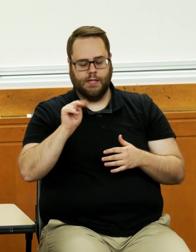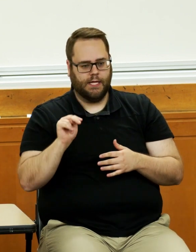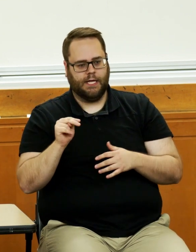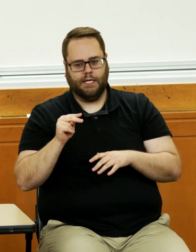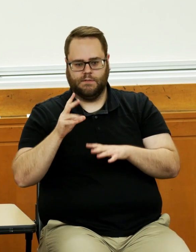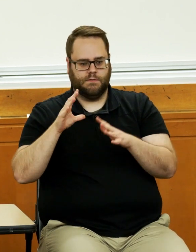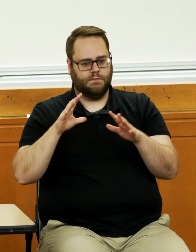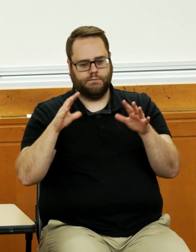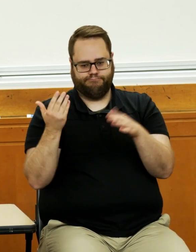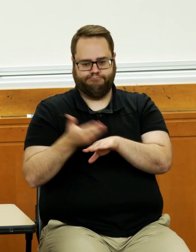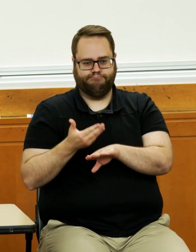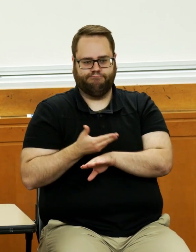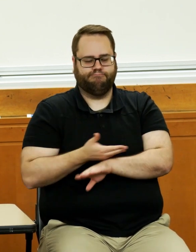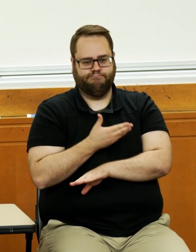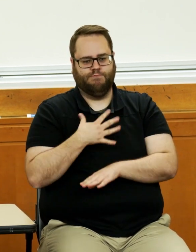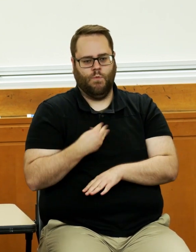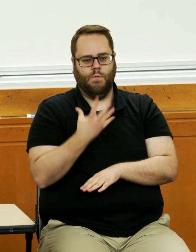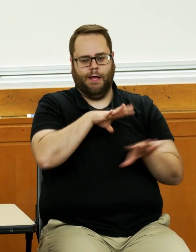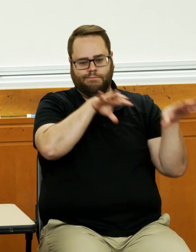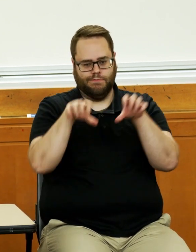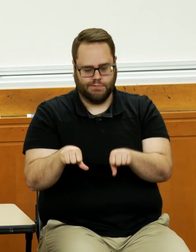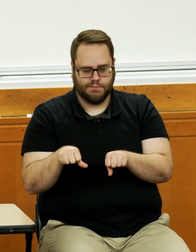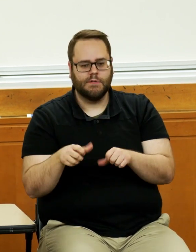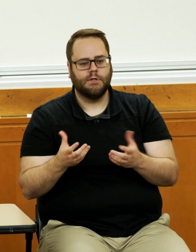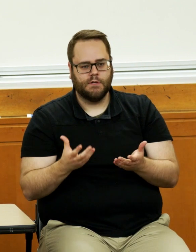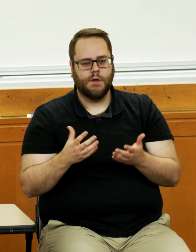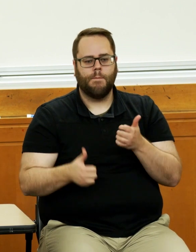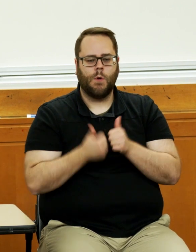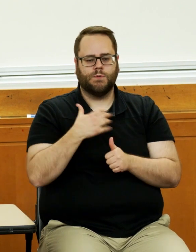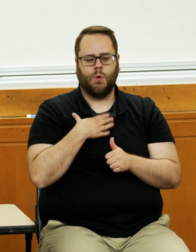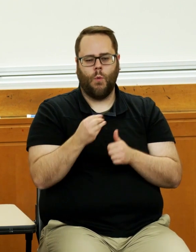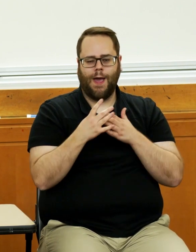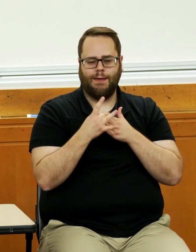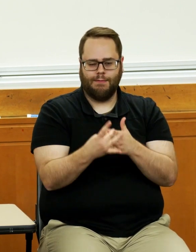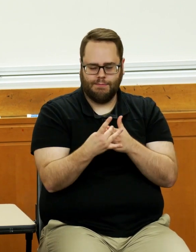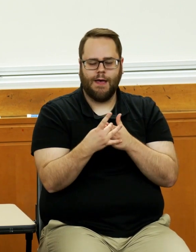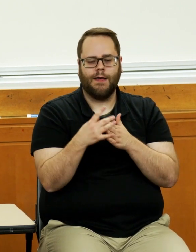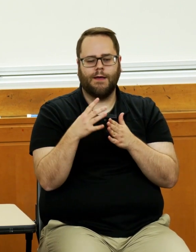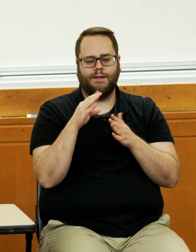There are larger, mostly white-led environmental groups with greater resources and greater reach